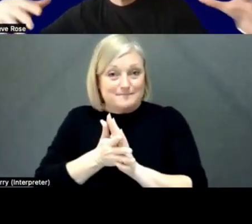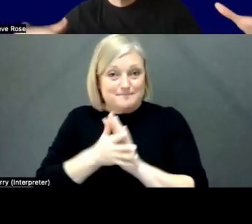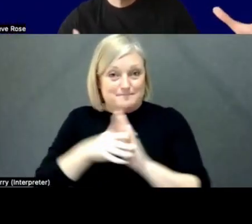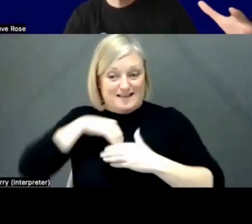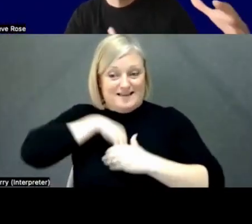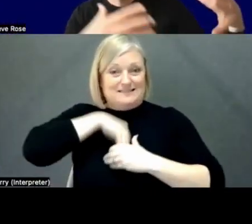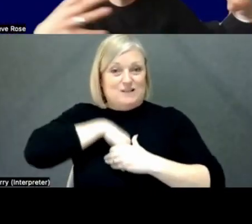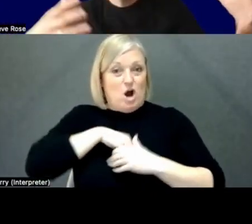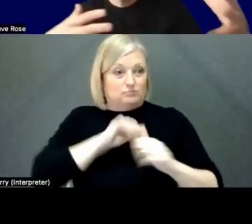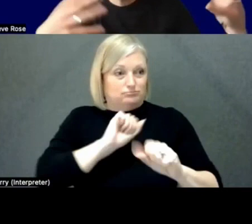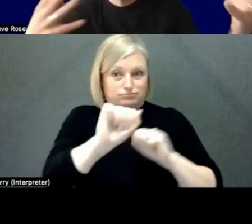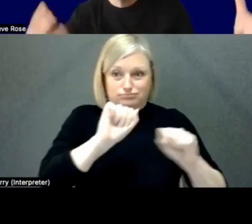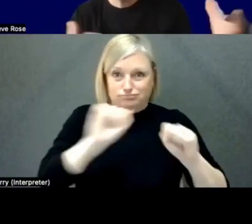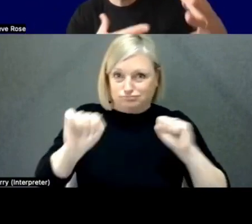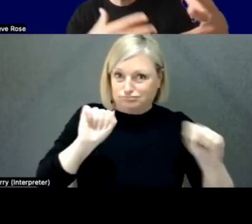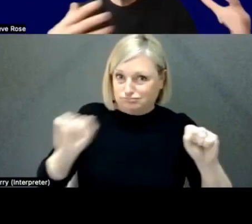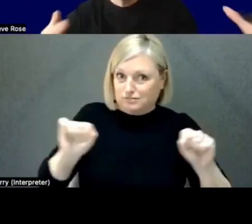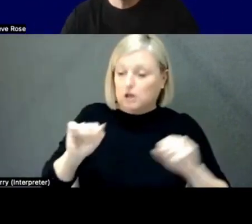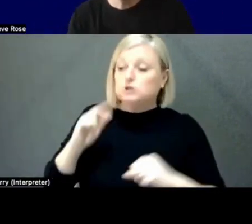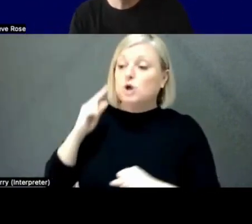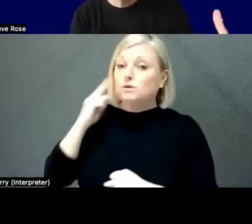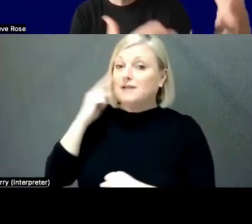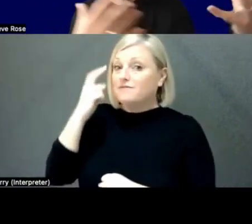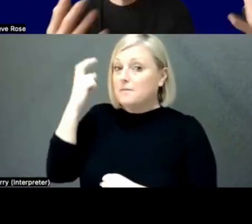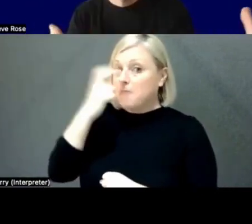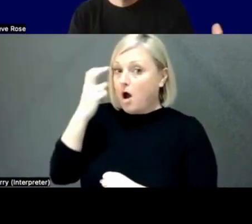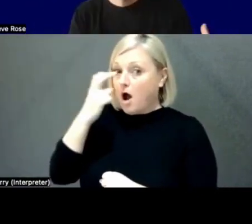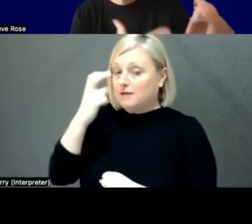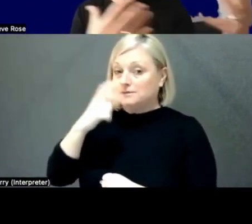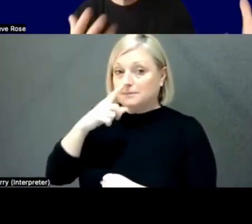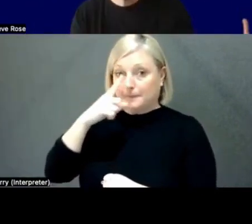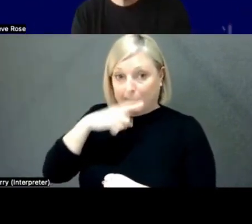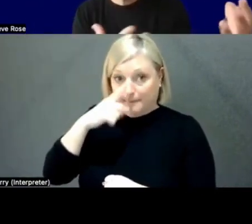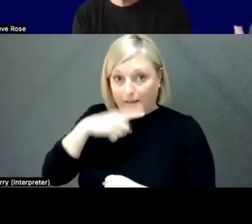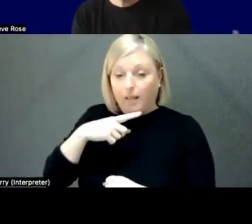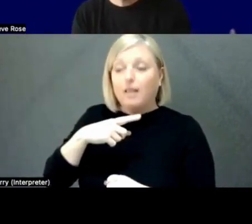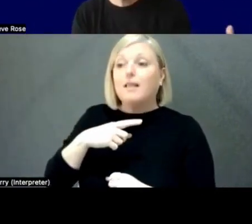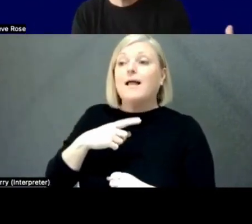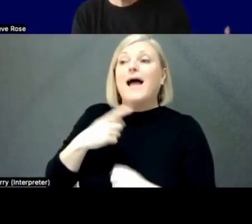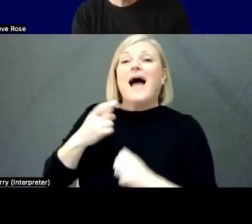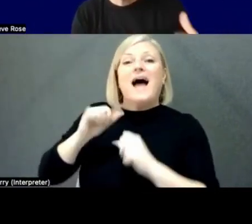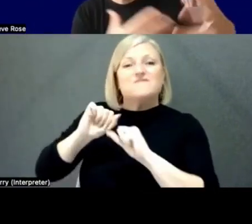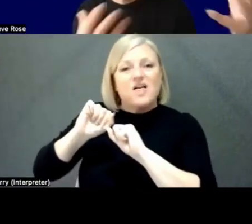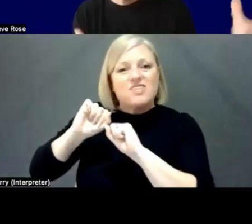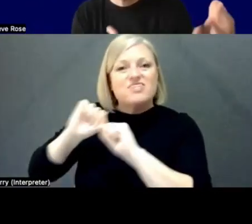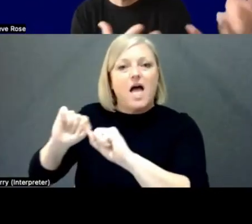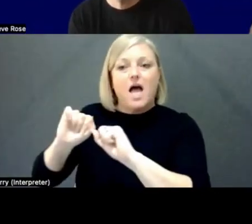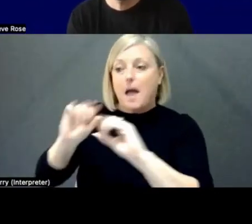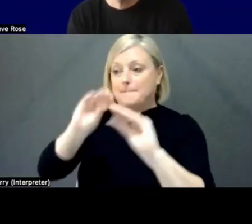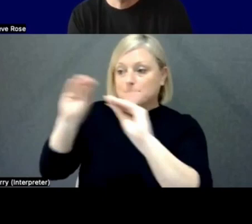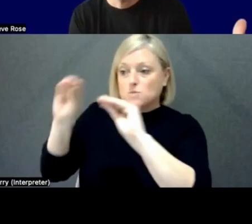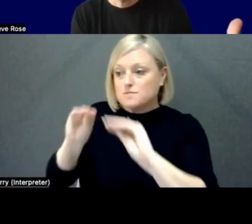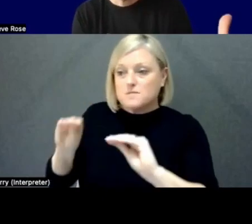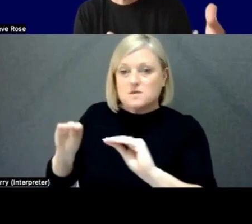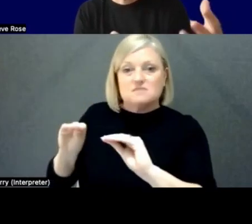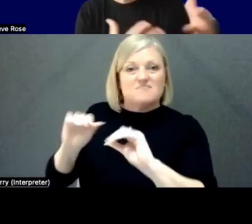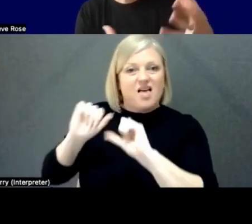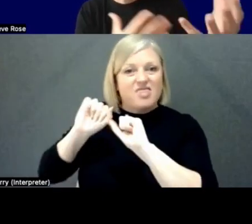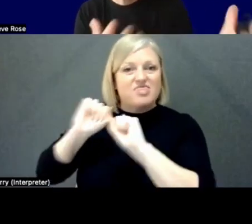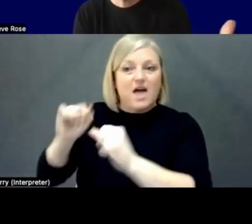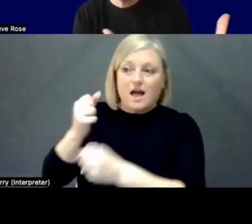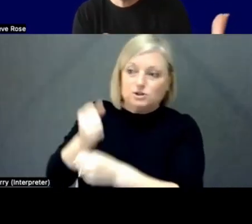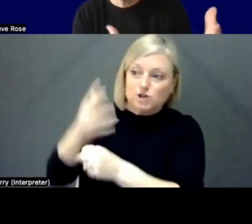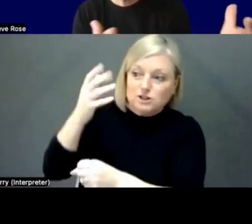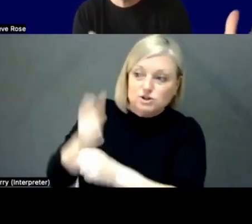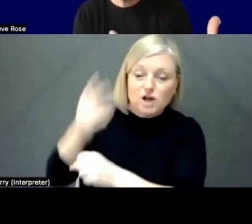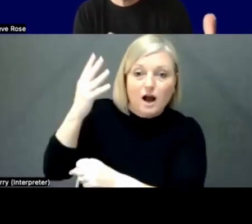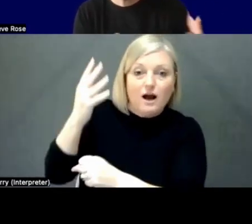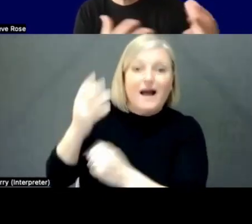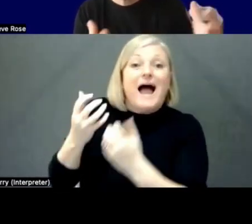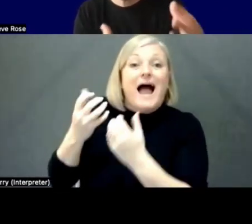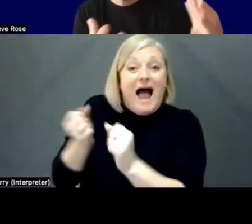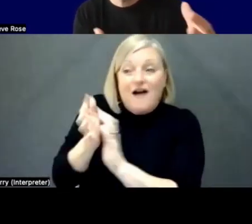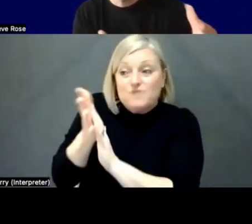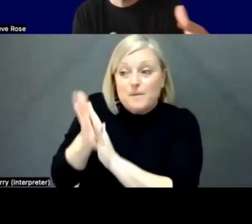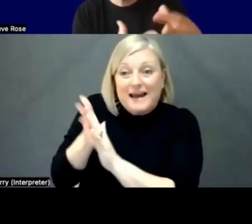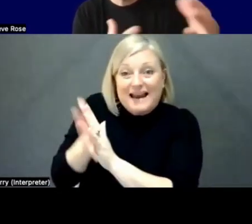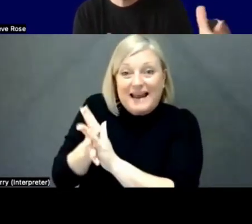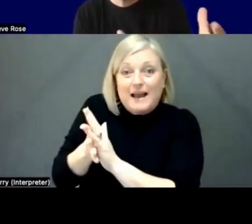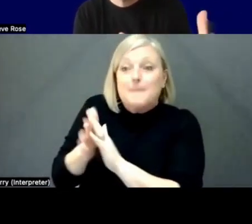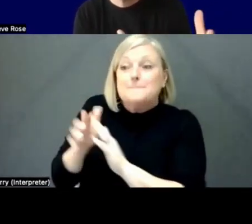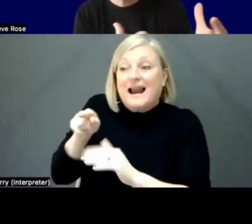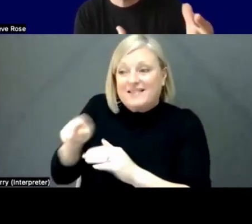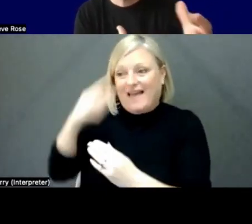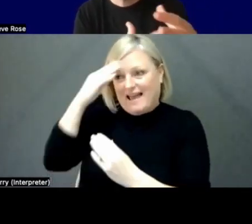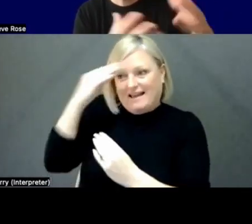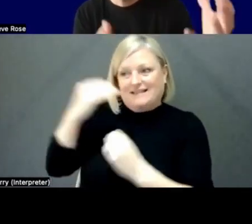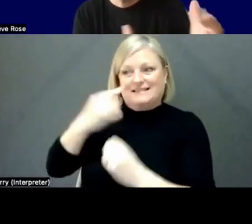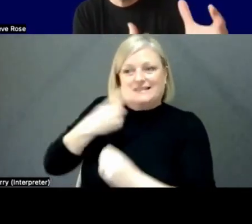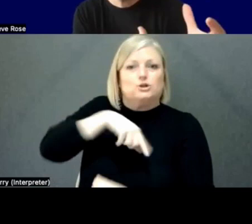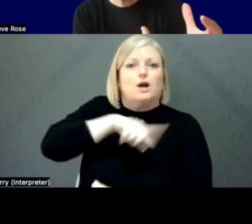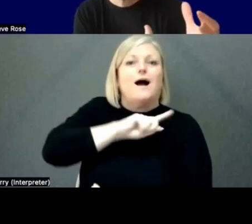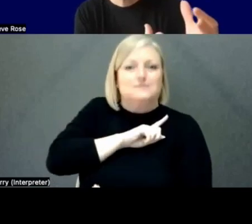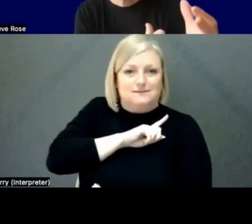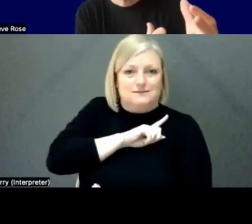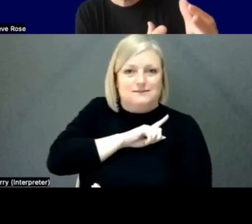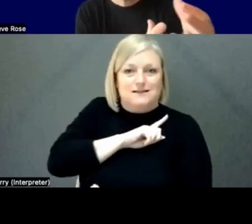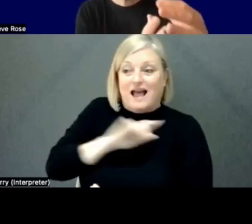have the potential for meaning and they can teach us so much about what it is to experience the world in a tactile way,